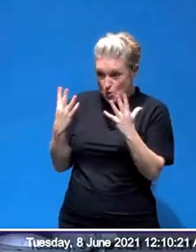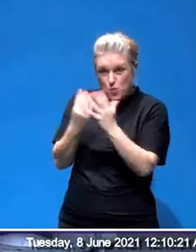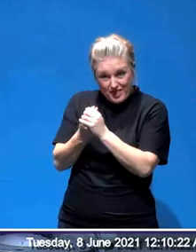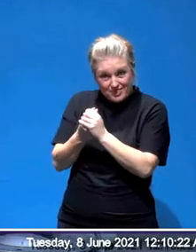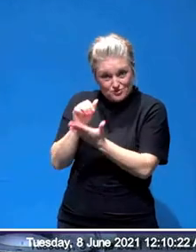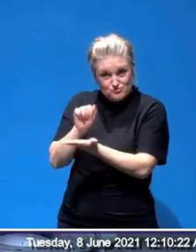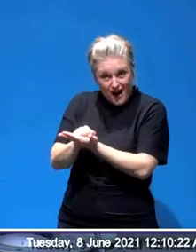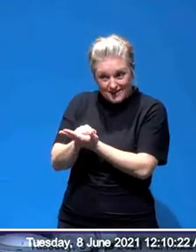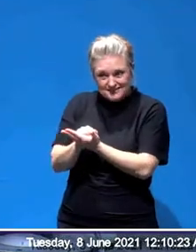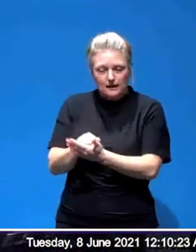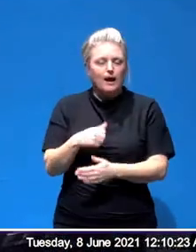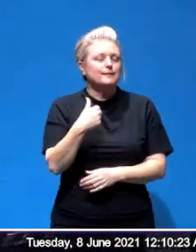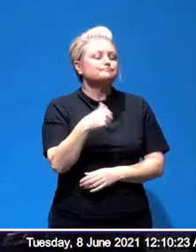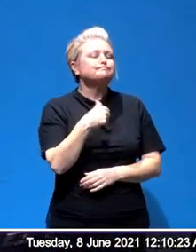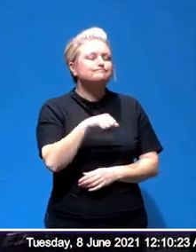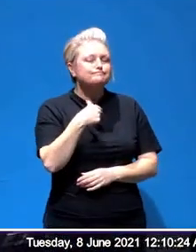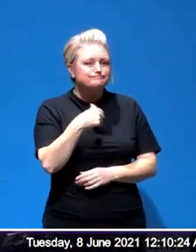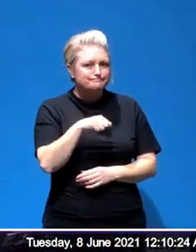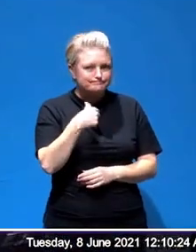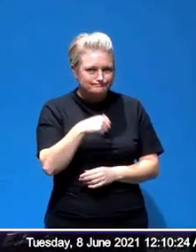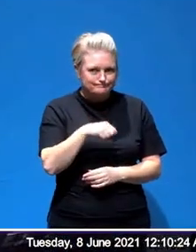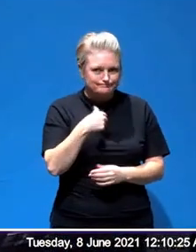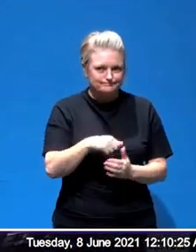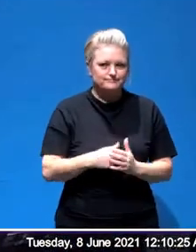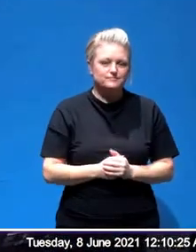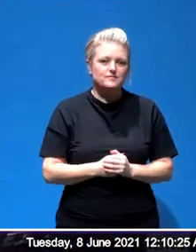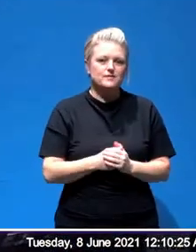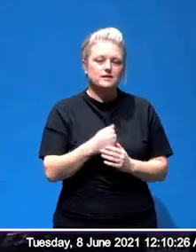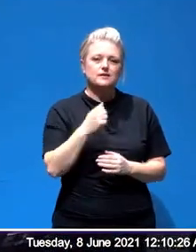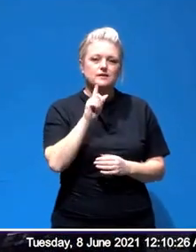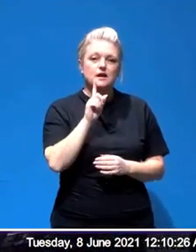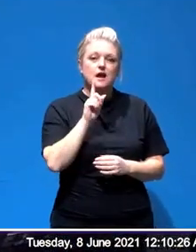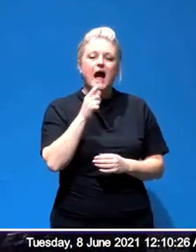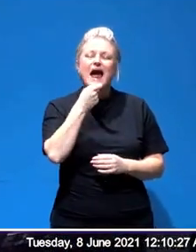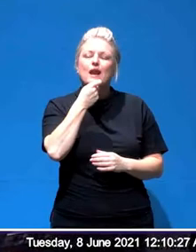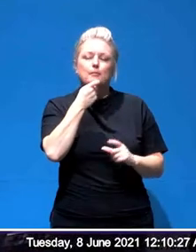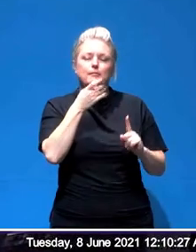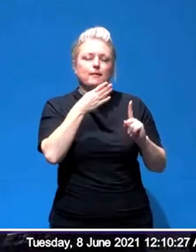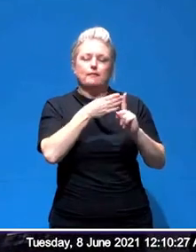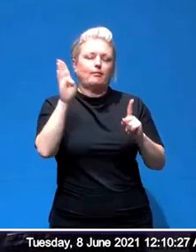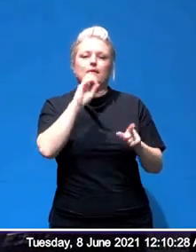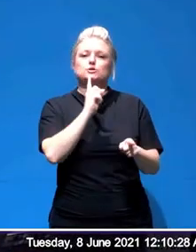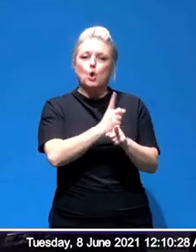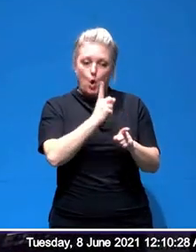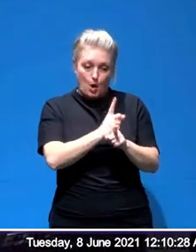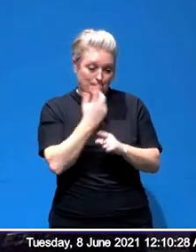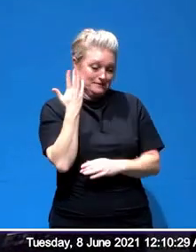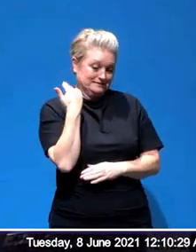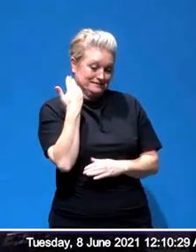He does. I have to say, this is probably deviating a little bit, but I took Daniel to the pool the other day.